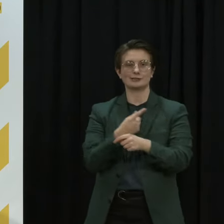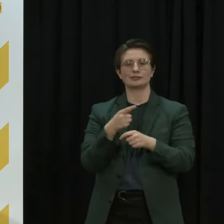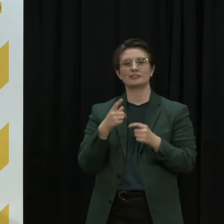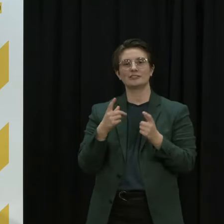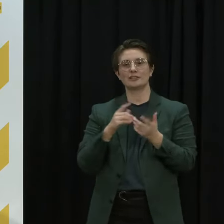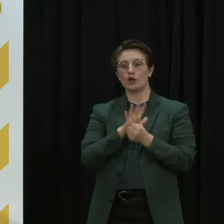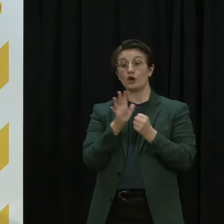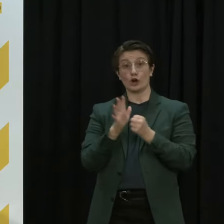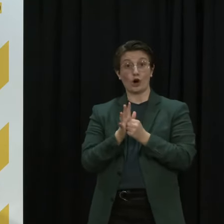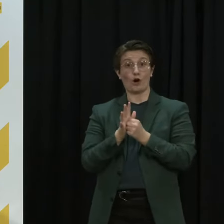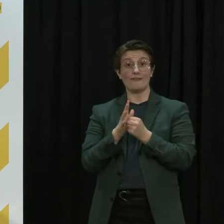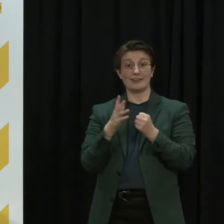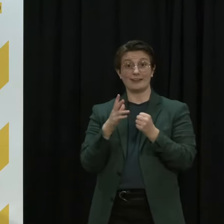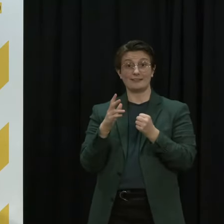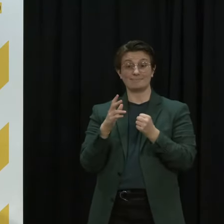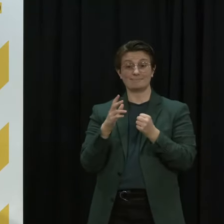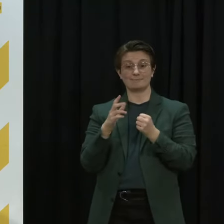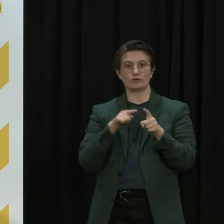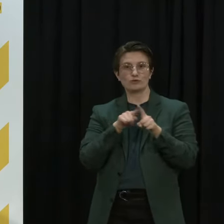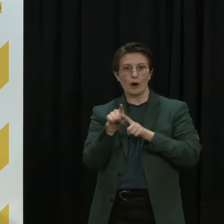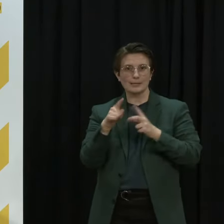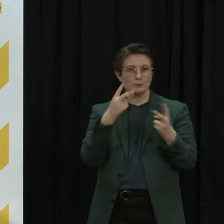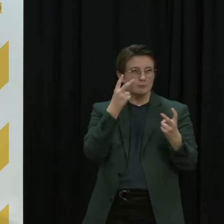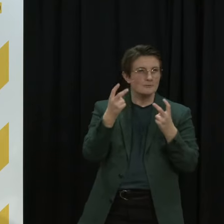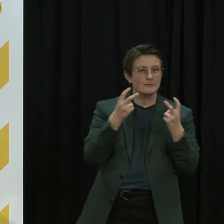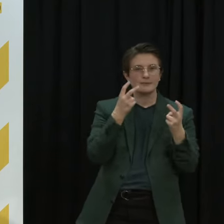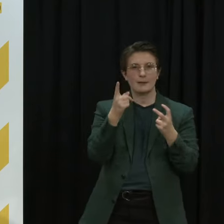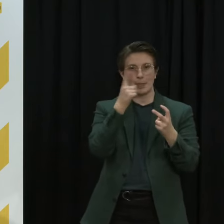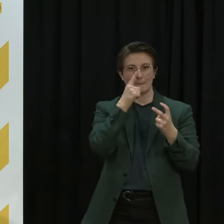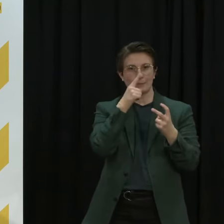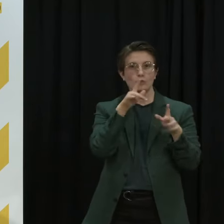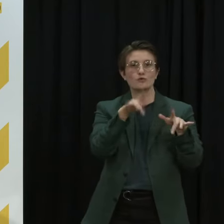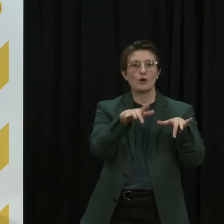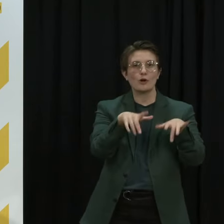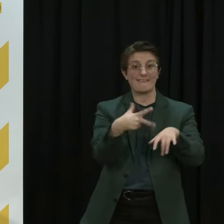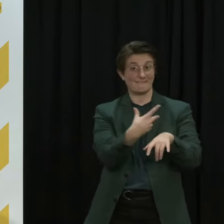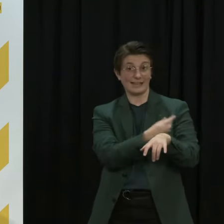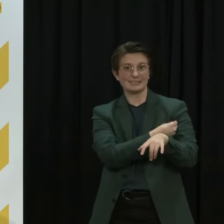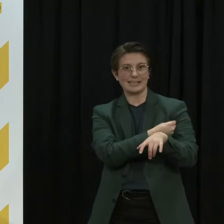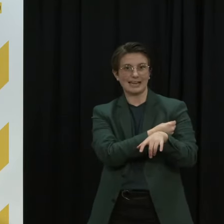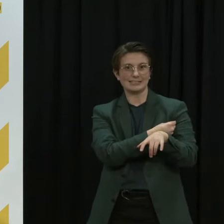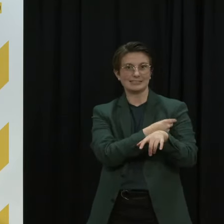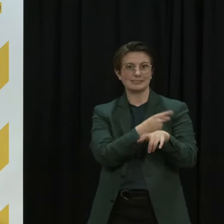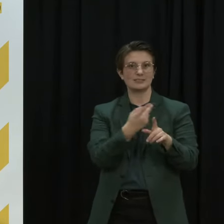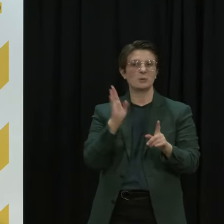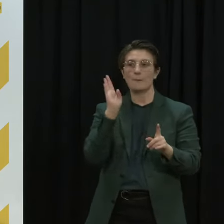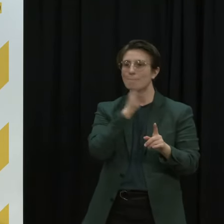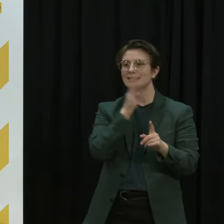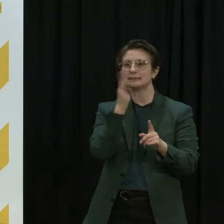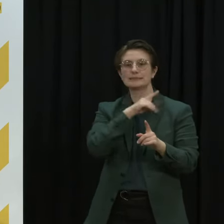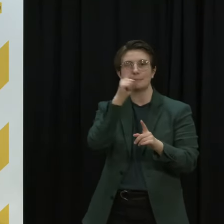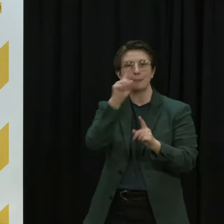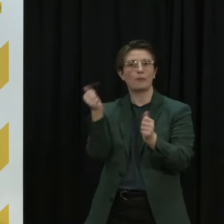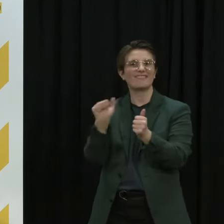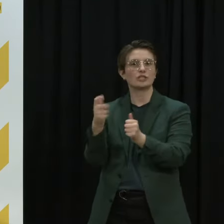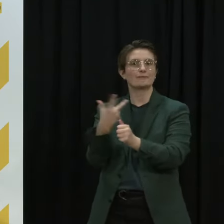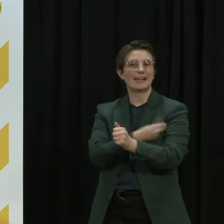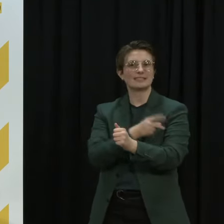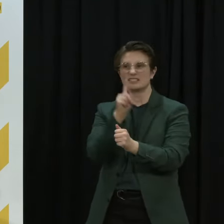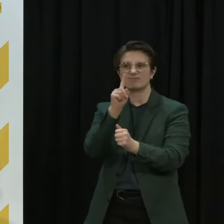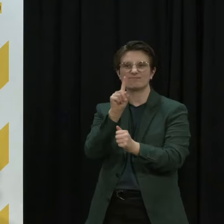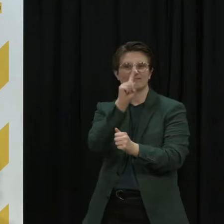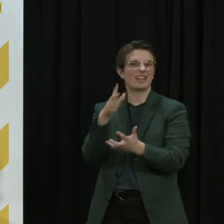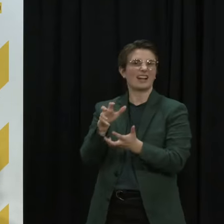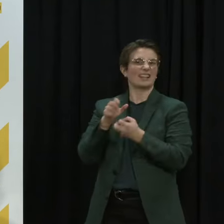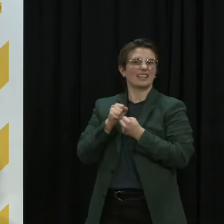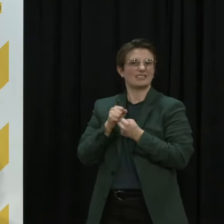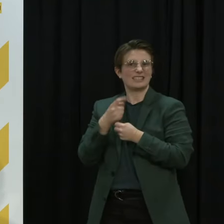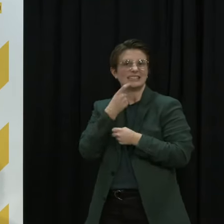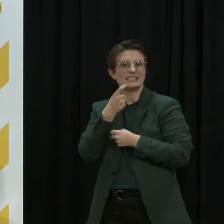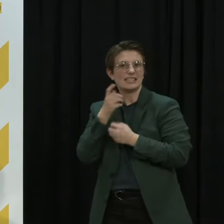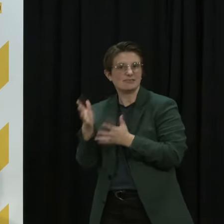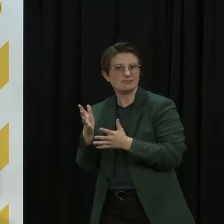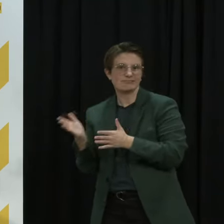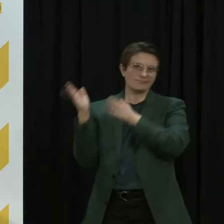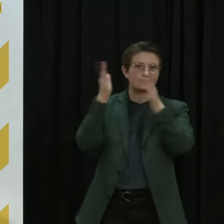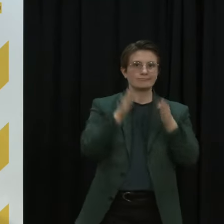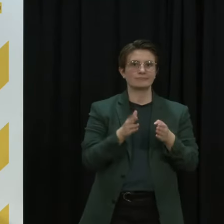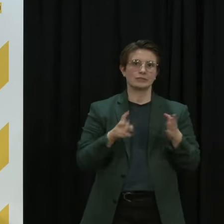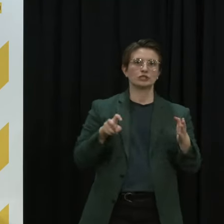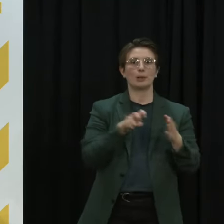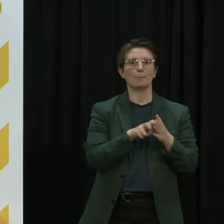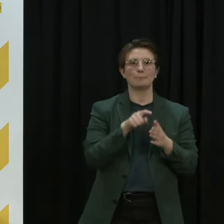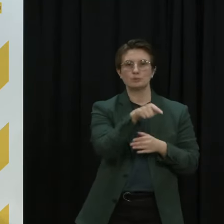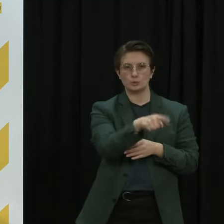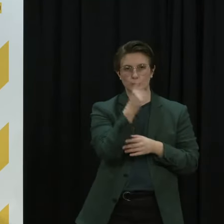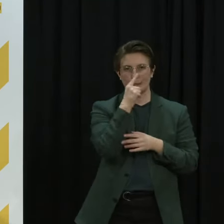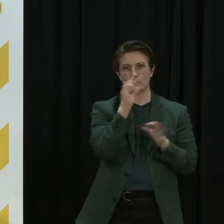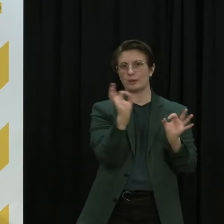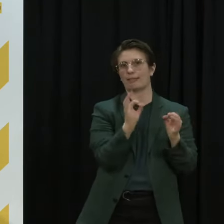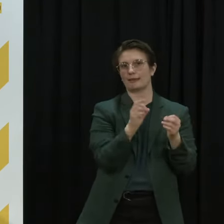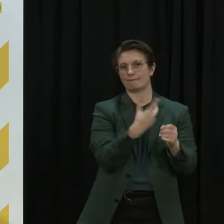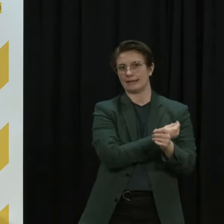people who are not accidental.